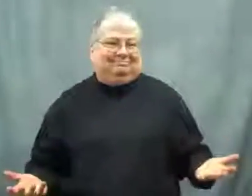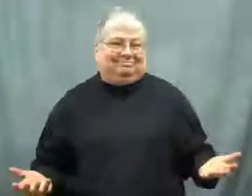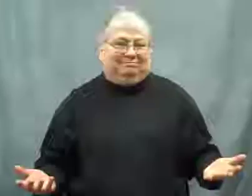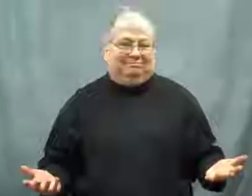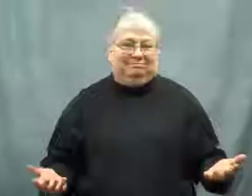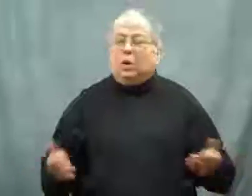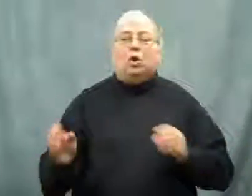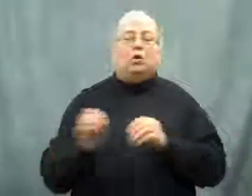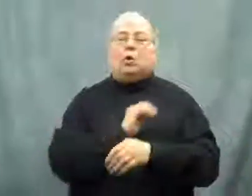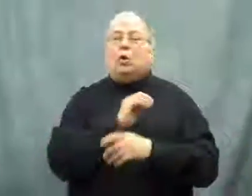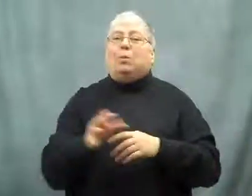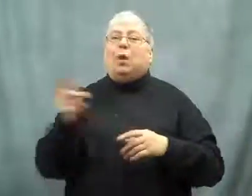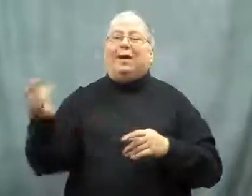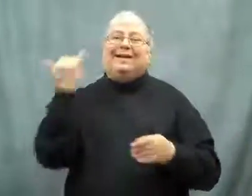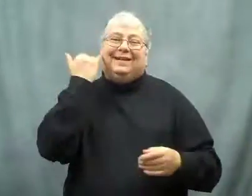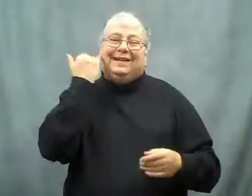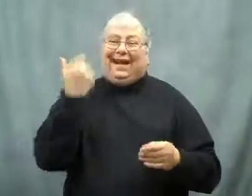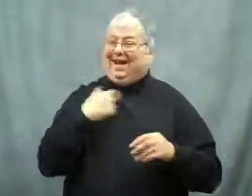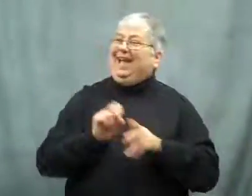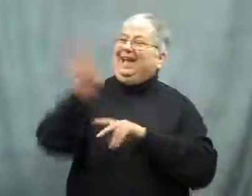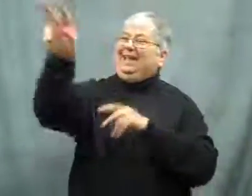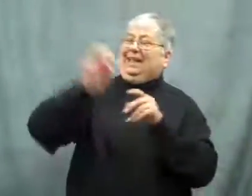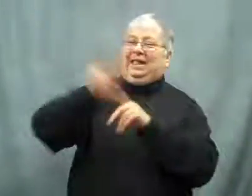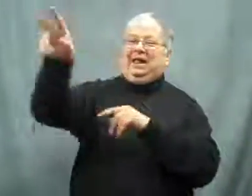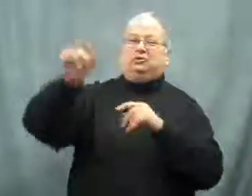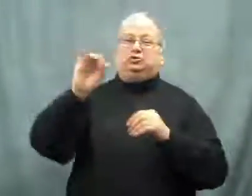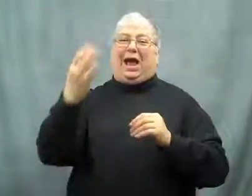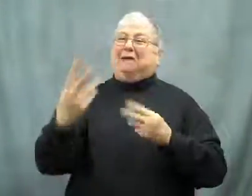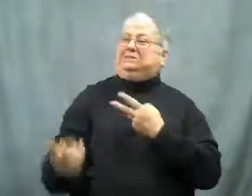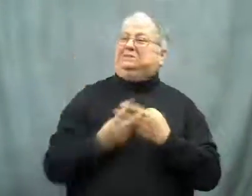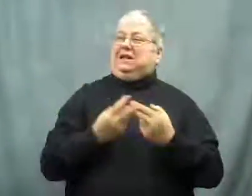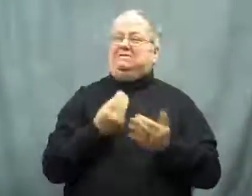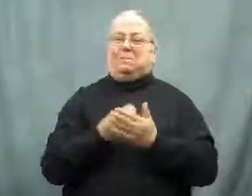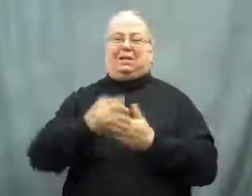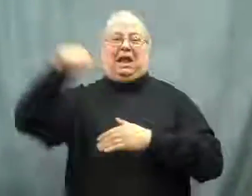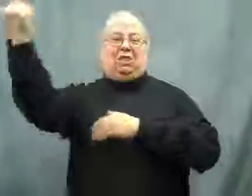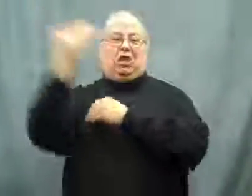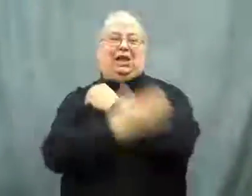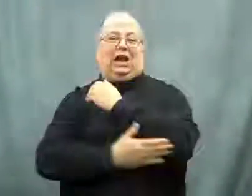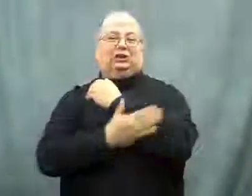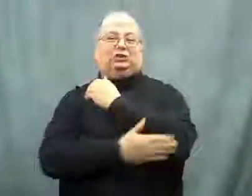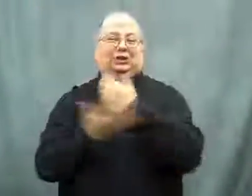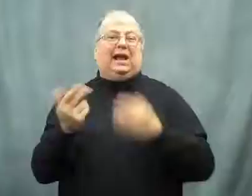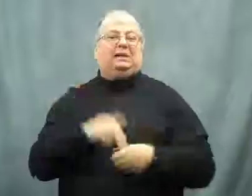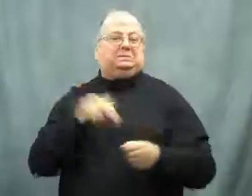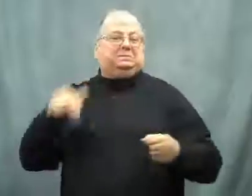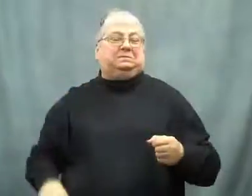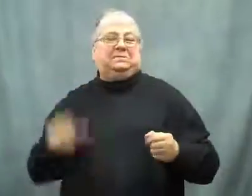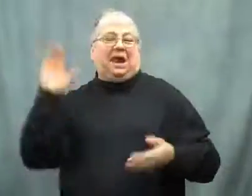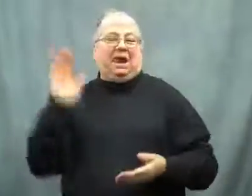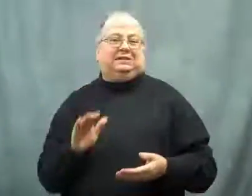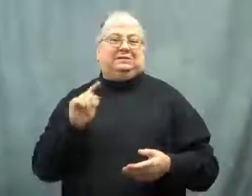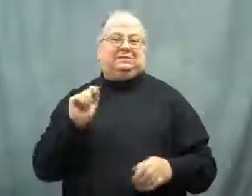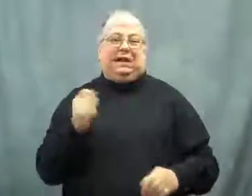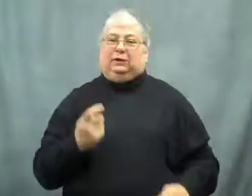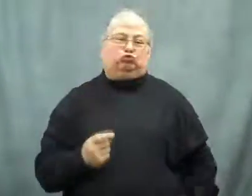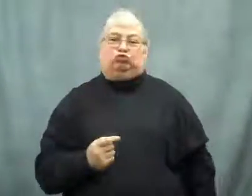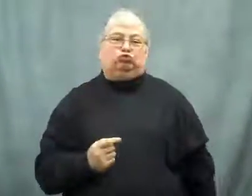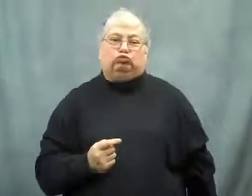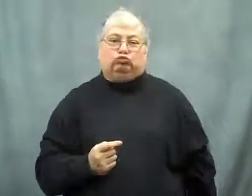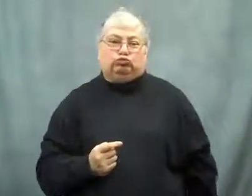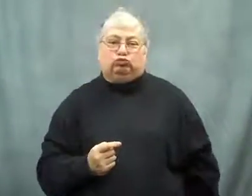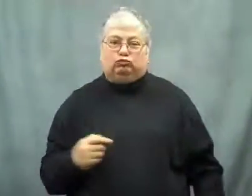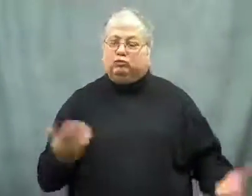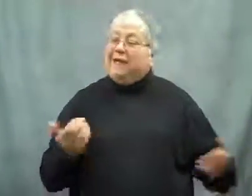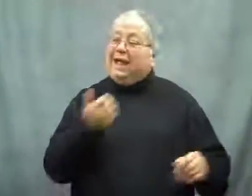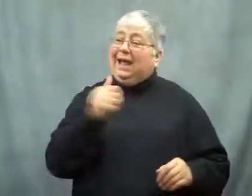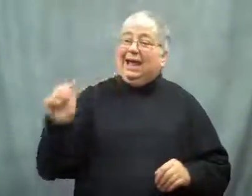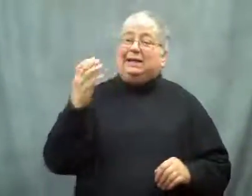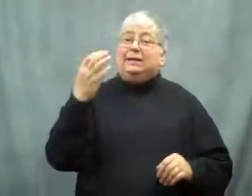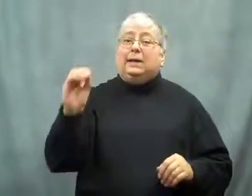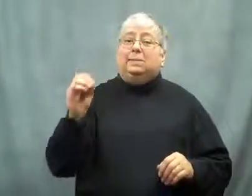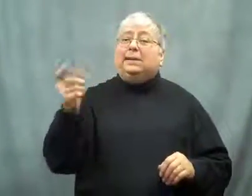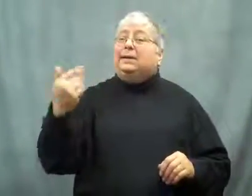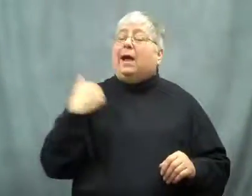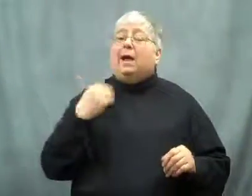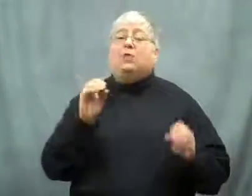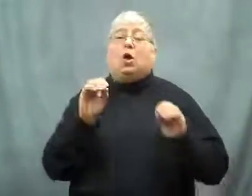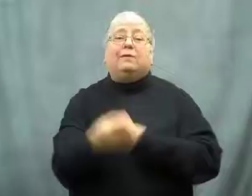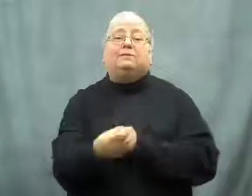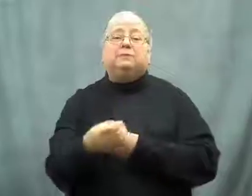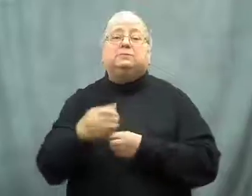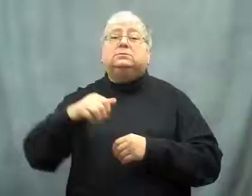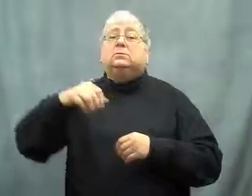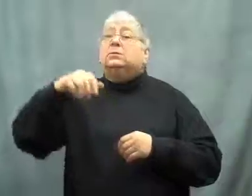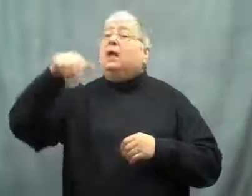Companies could no longer save money by going overseas.